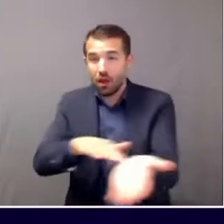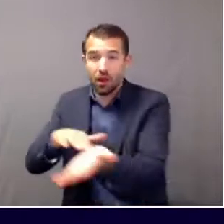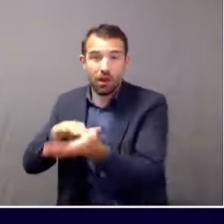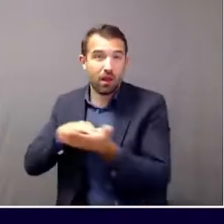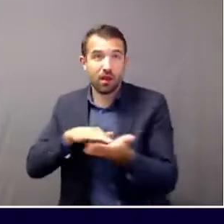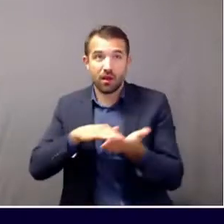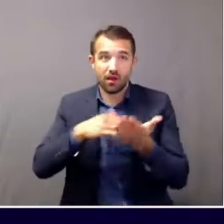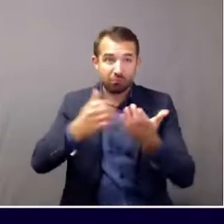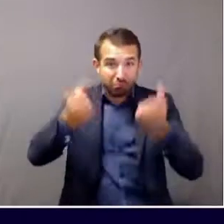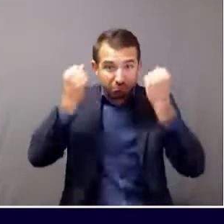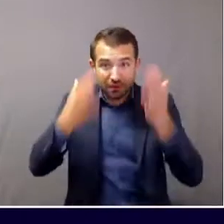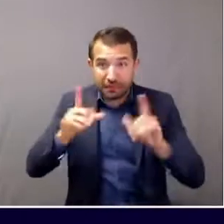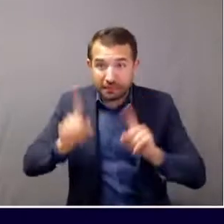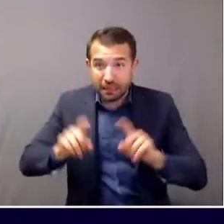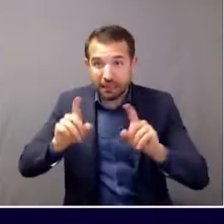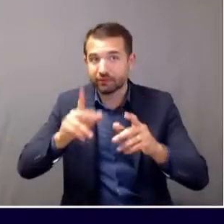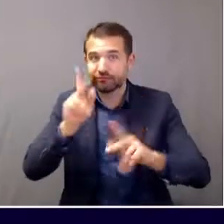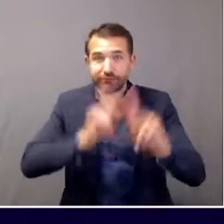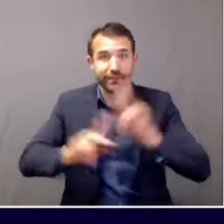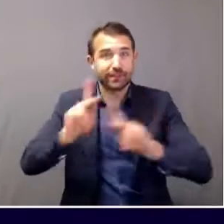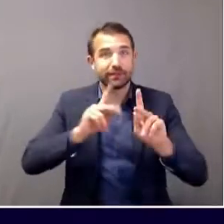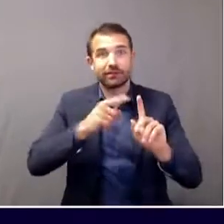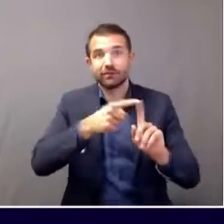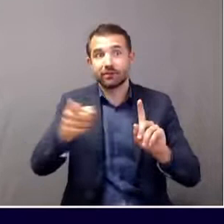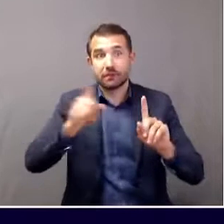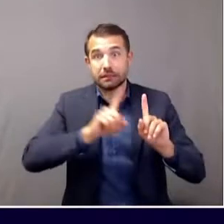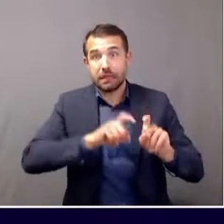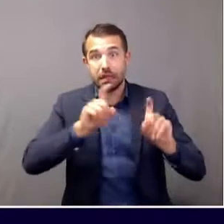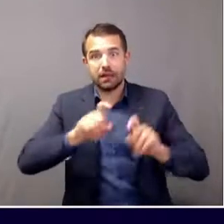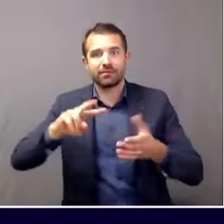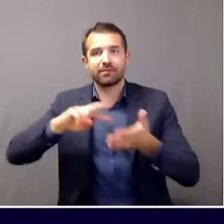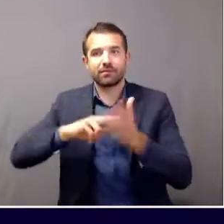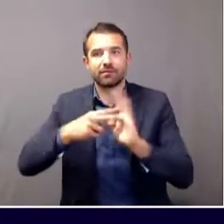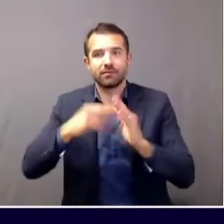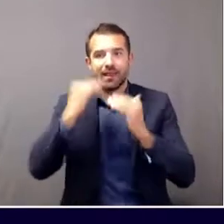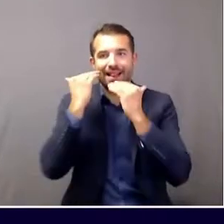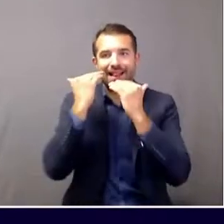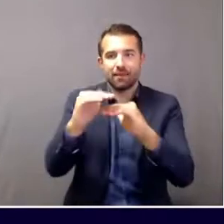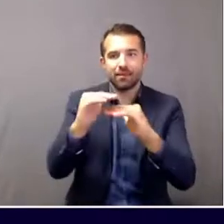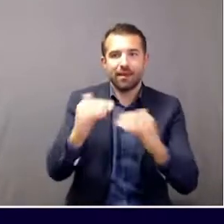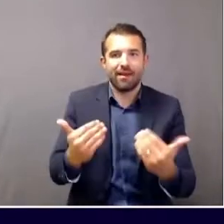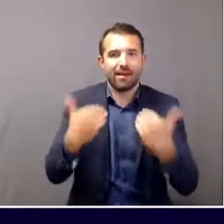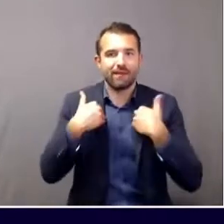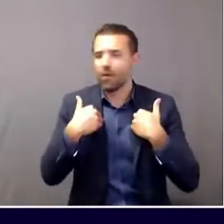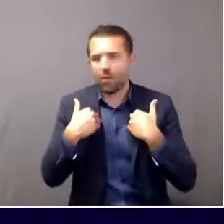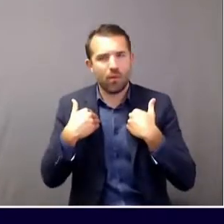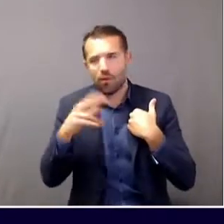allows for the suppression the